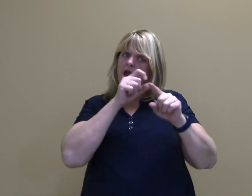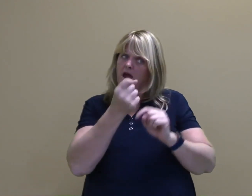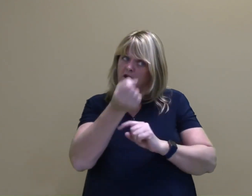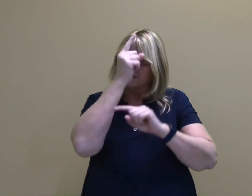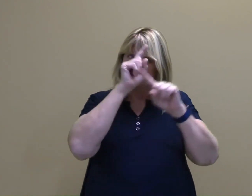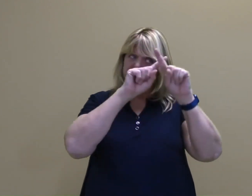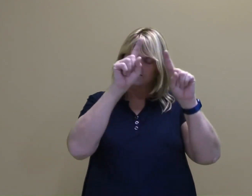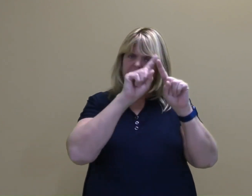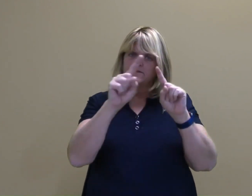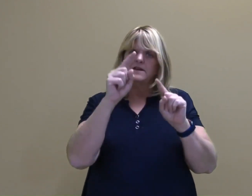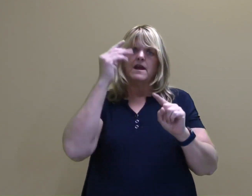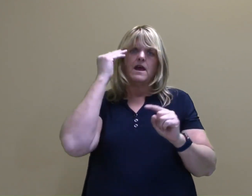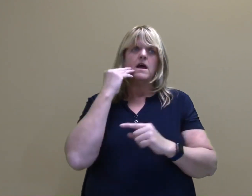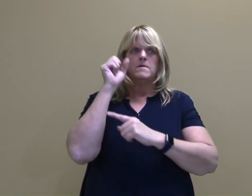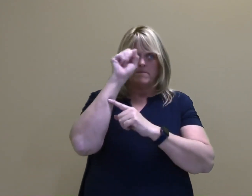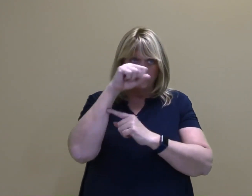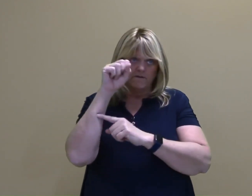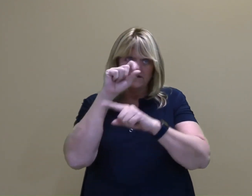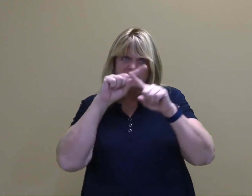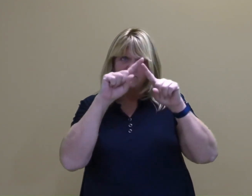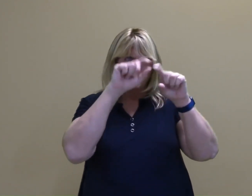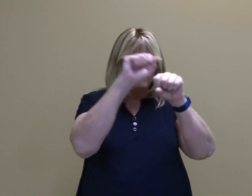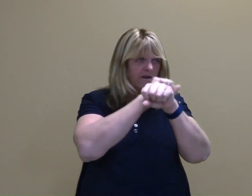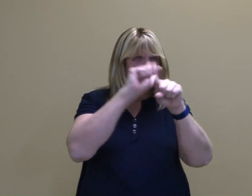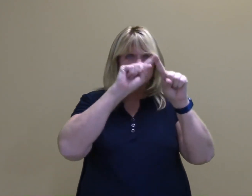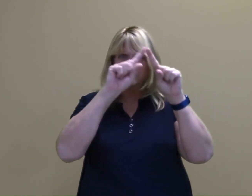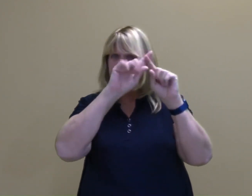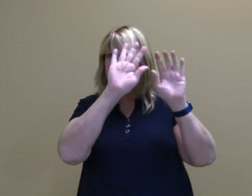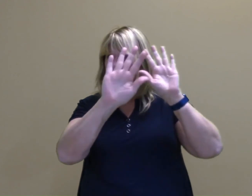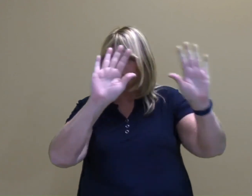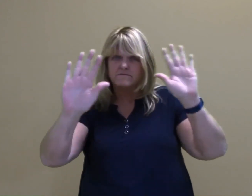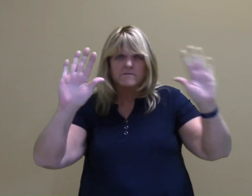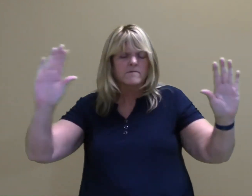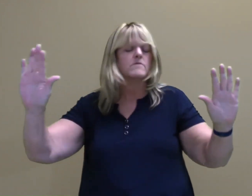By understanding head movements and their different functions and roles,